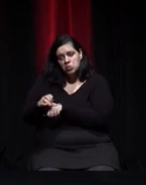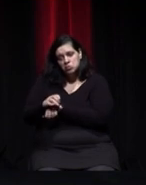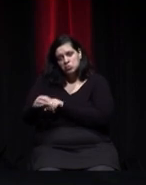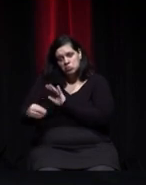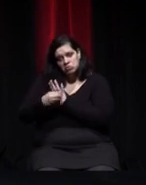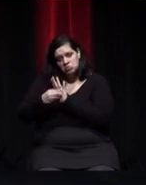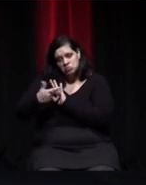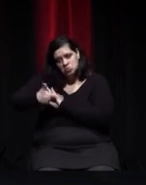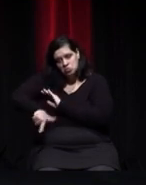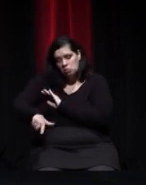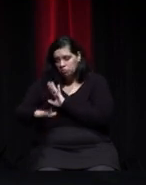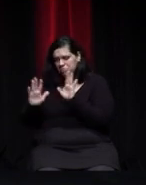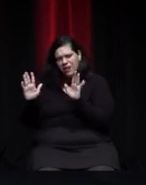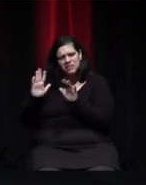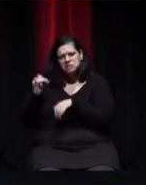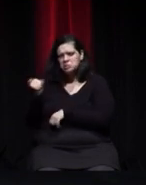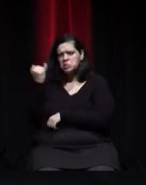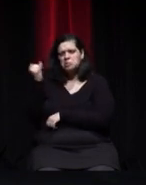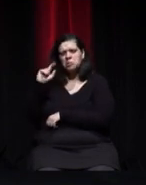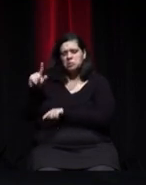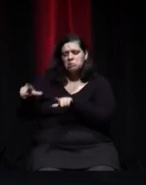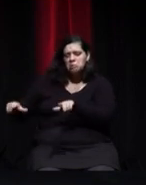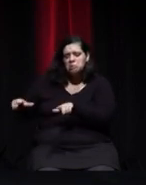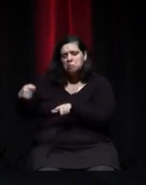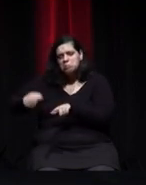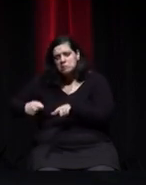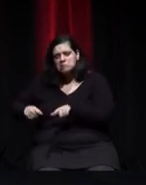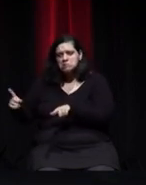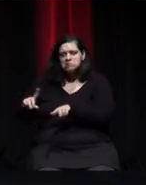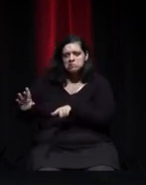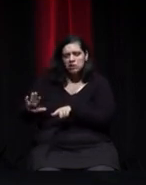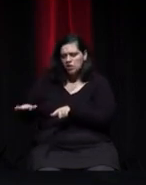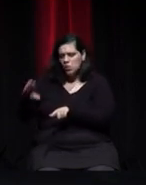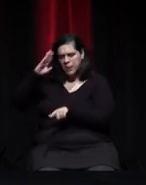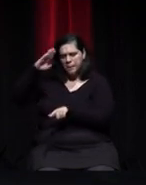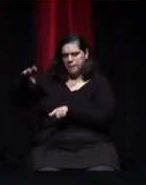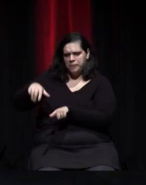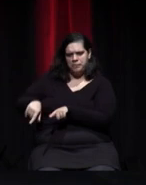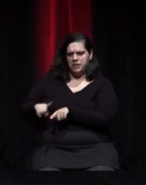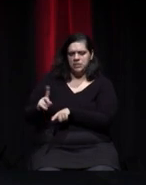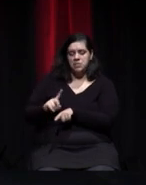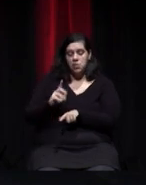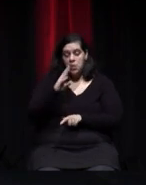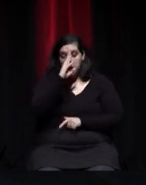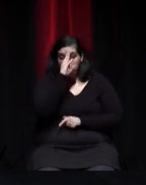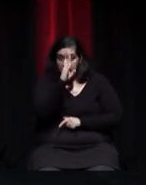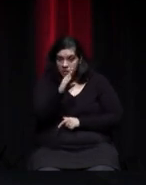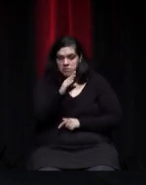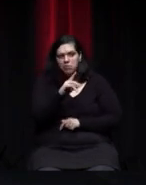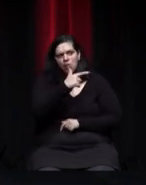But that’s irrelevant, it's not a major point. What's central, in various countries, the question raised,